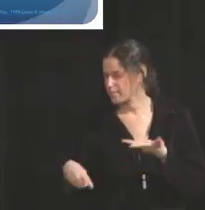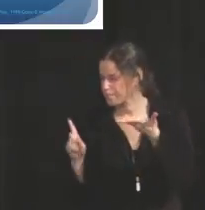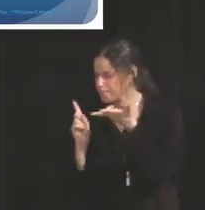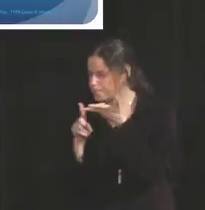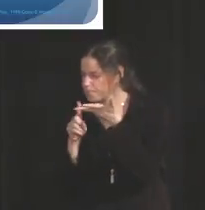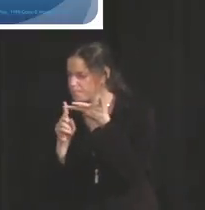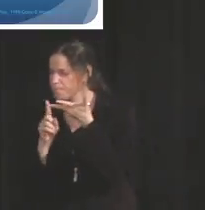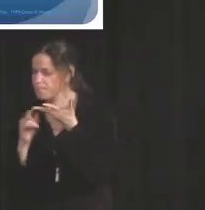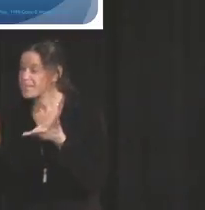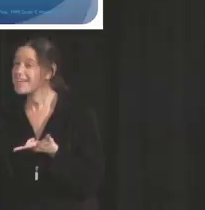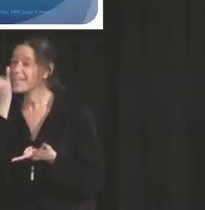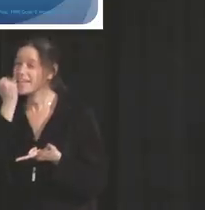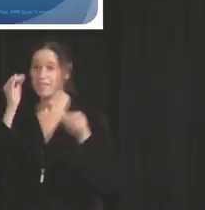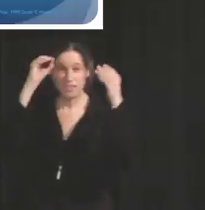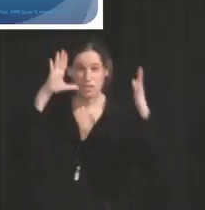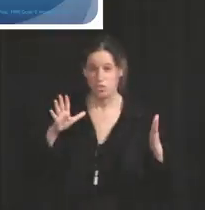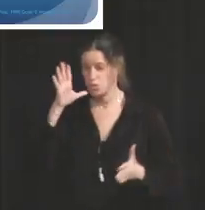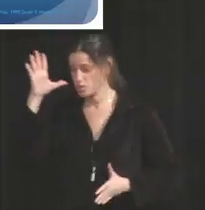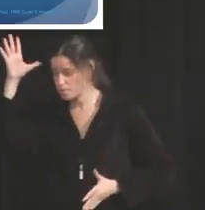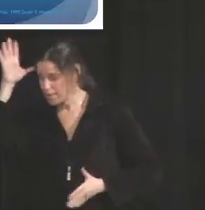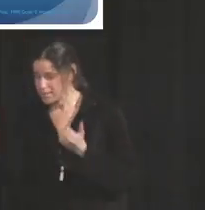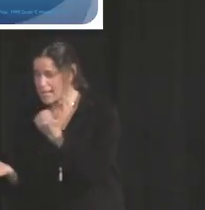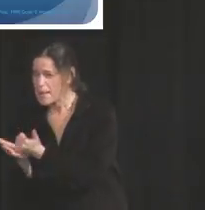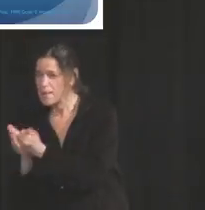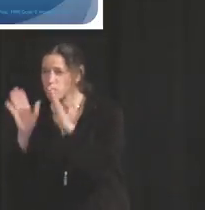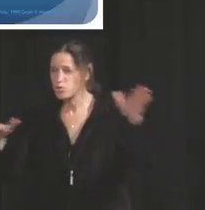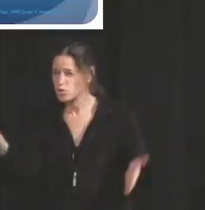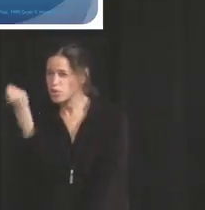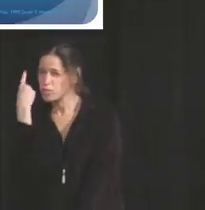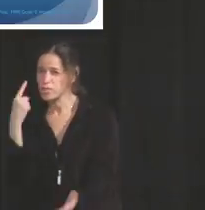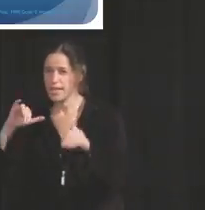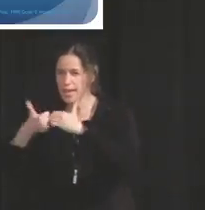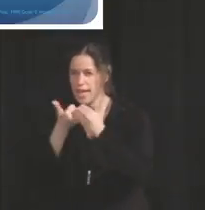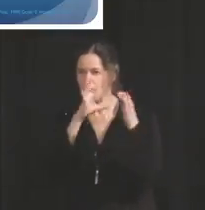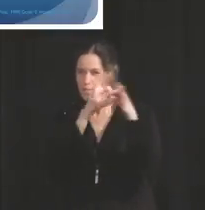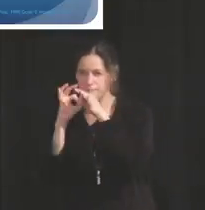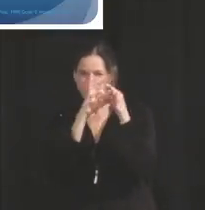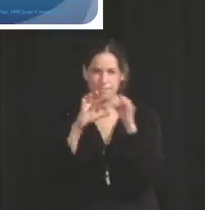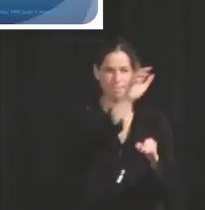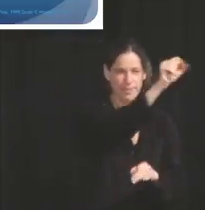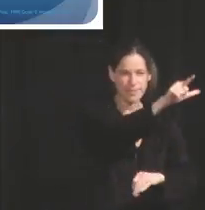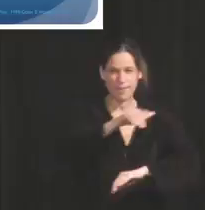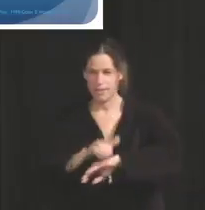metalinguistic awareness of ASL, so if you have teachers and parents help them understand how the language works